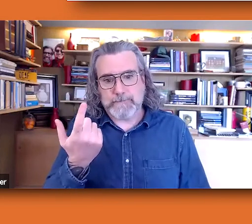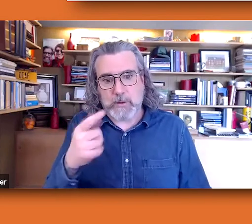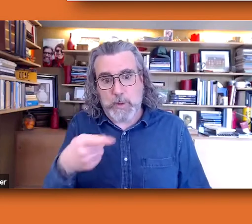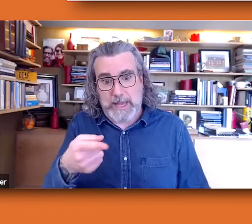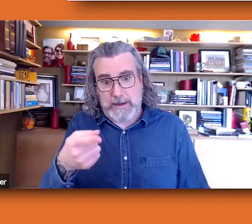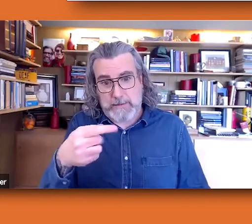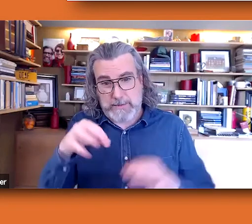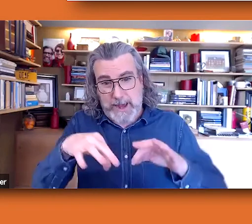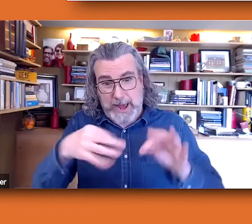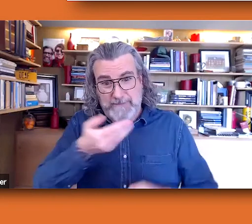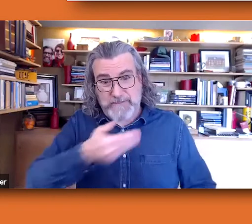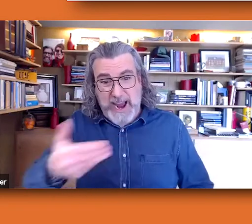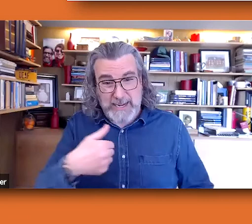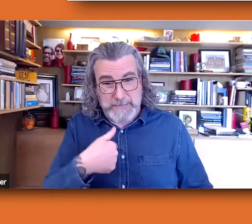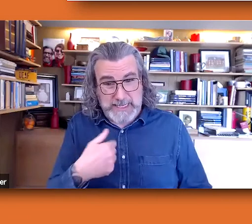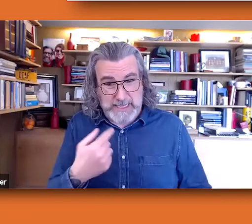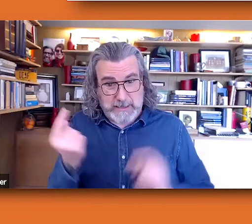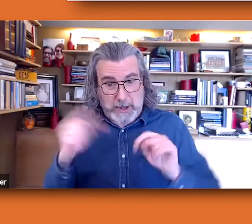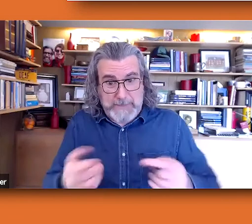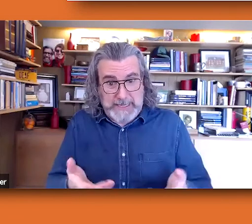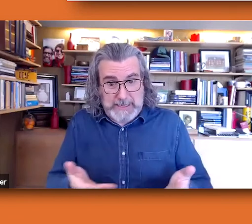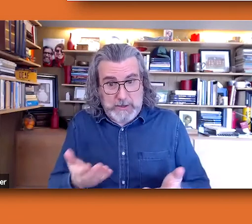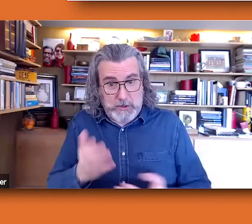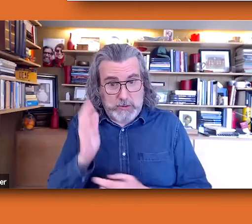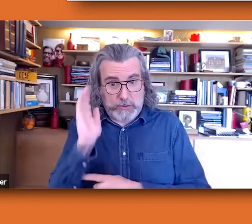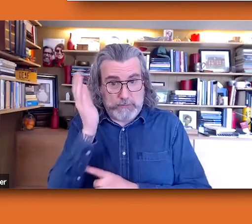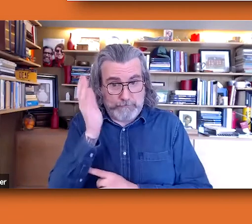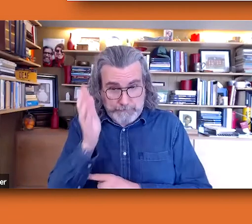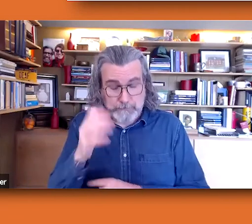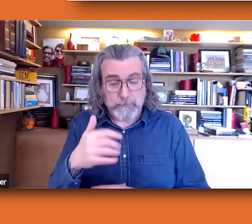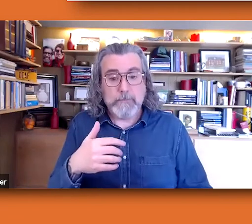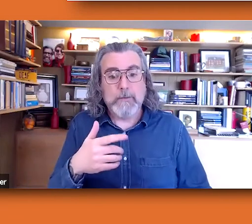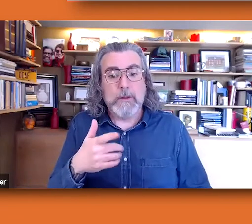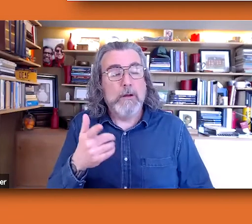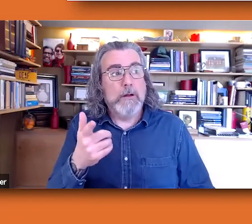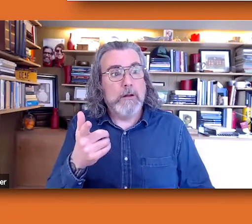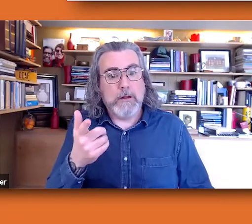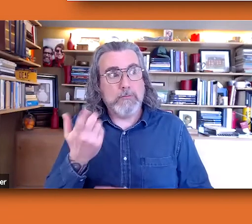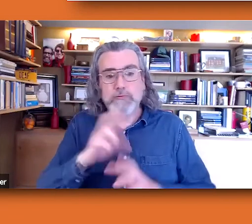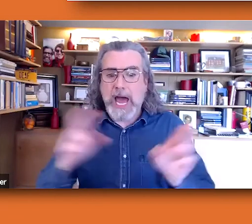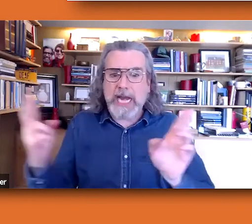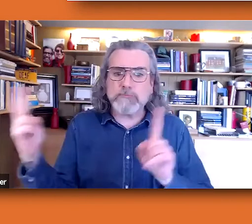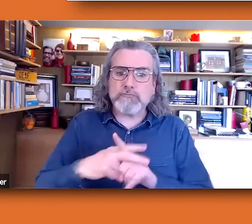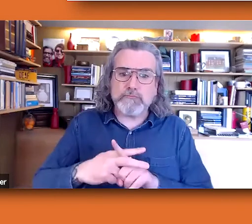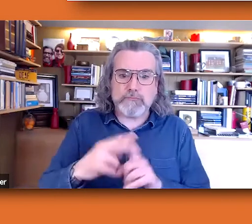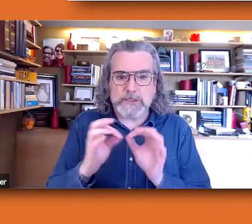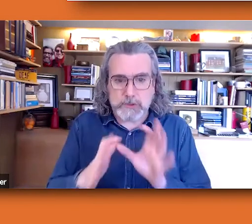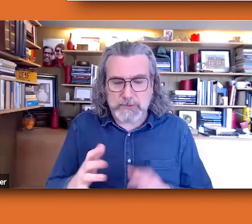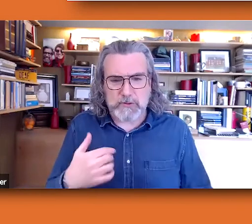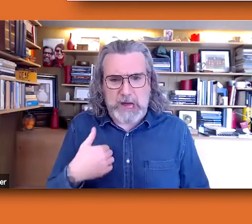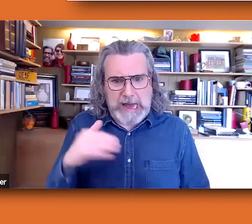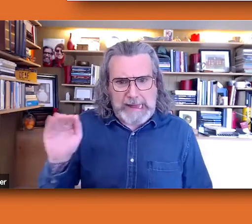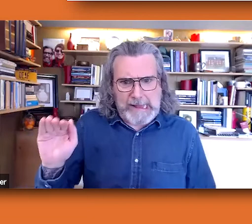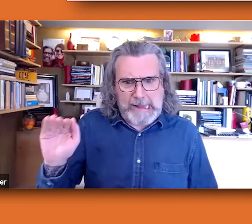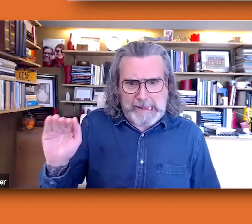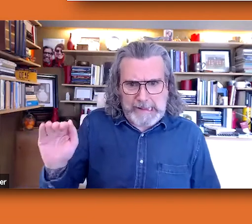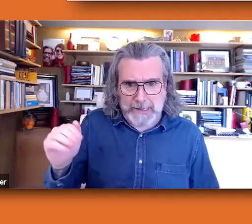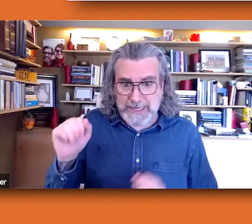just like during this talk. Um, initially, when Matt invited me to present,